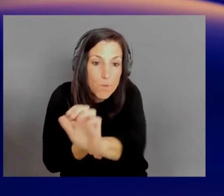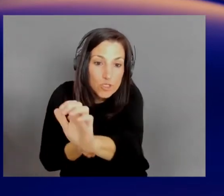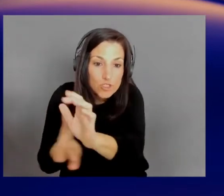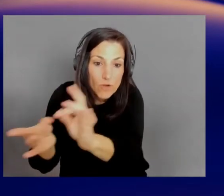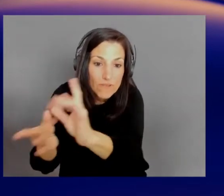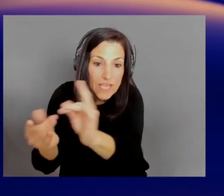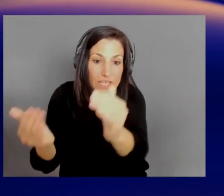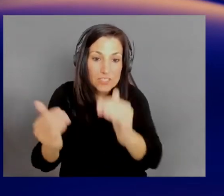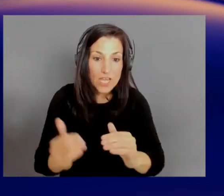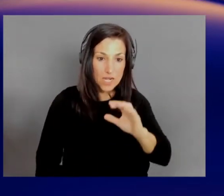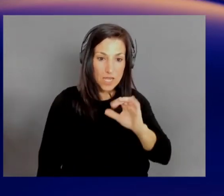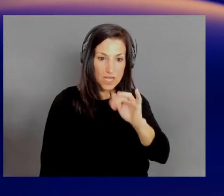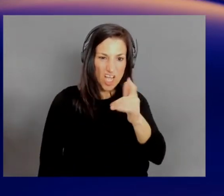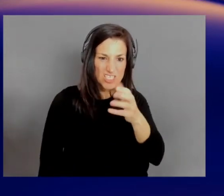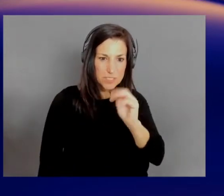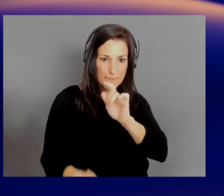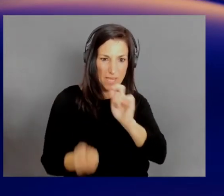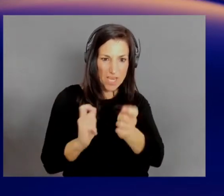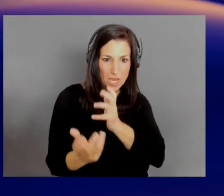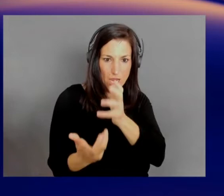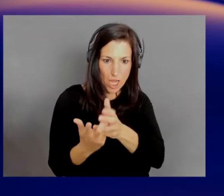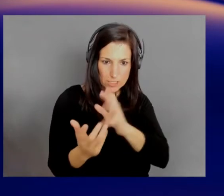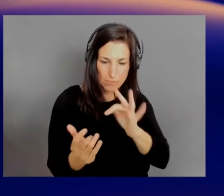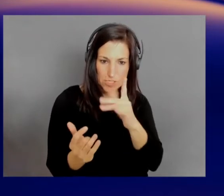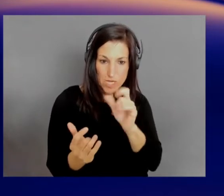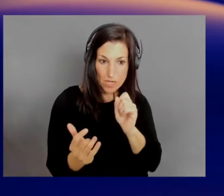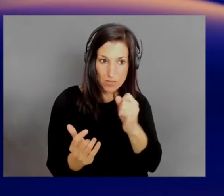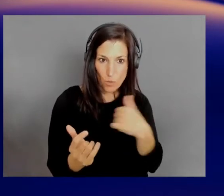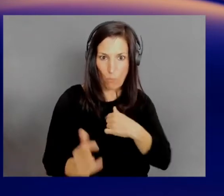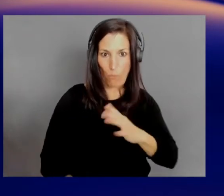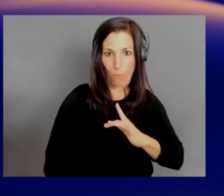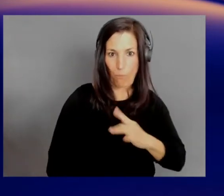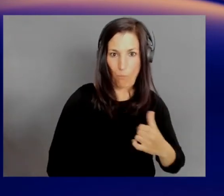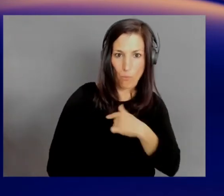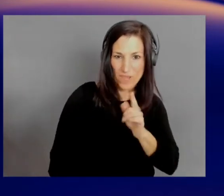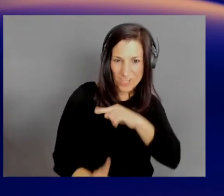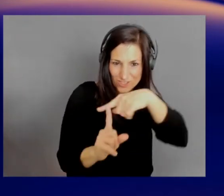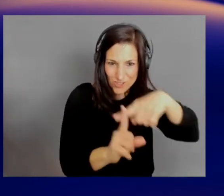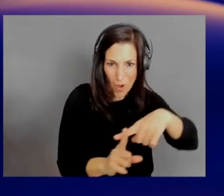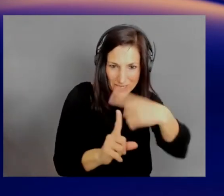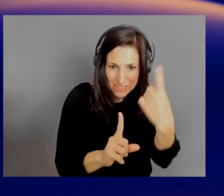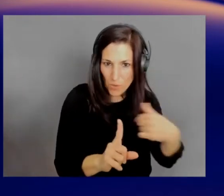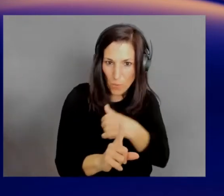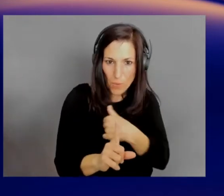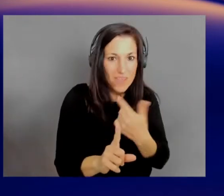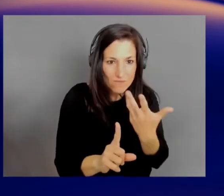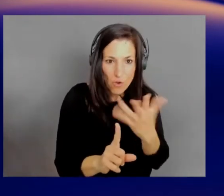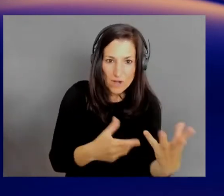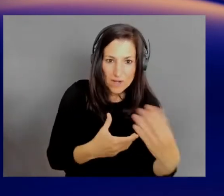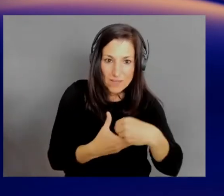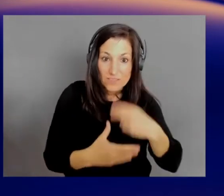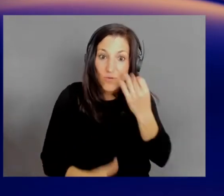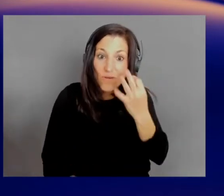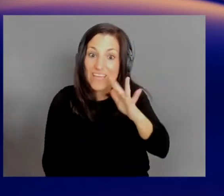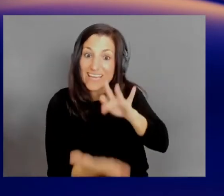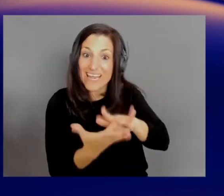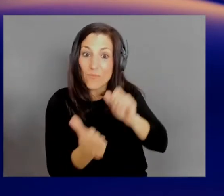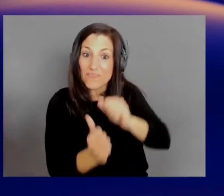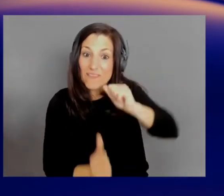they allow us to target channels that we may not already have built in. So if I can hit it with a Lambda function, I can wire it up as a custom channel. Nice. - So think of things like